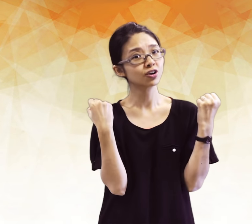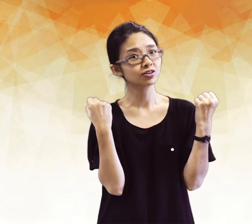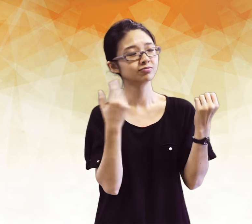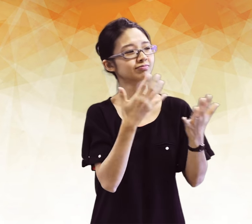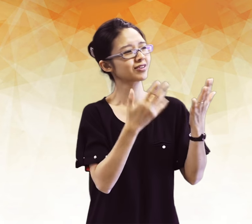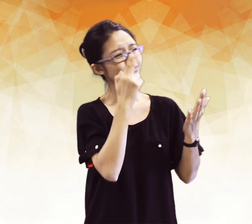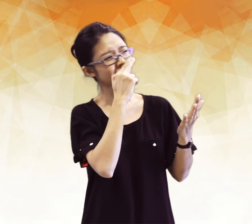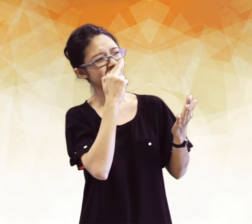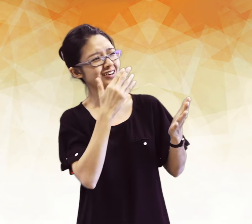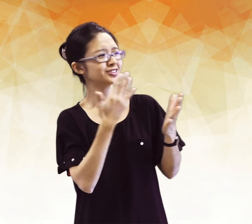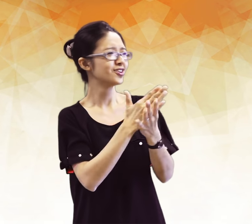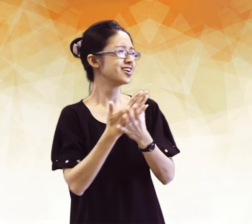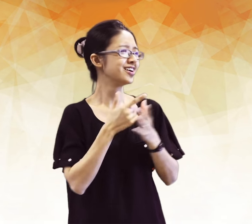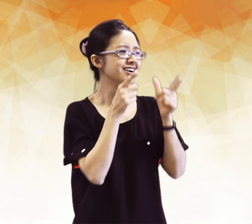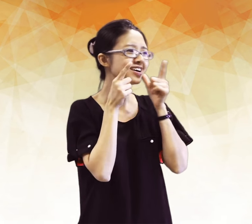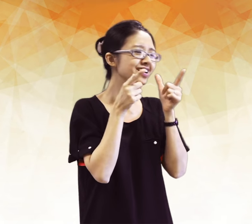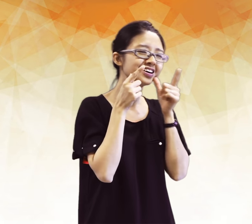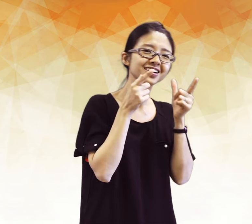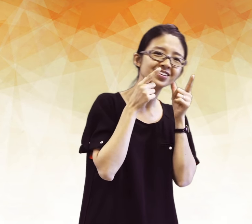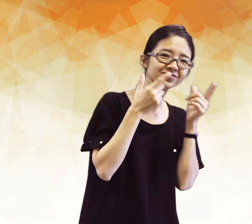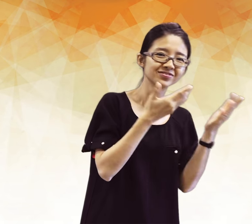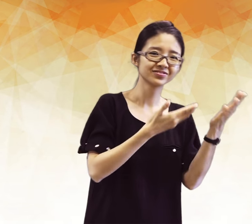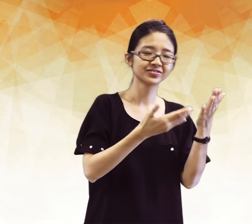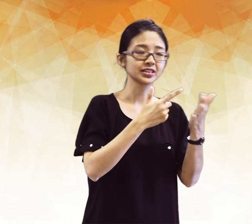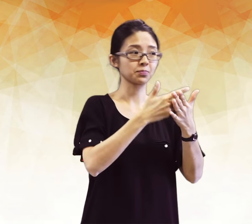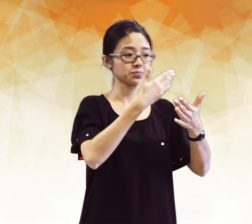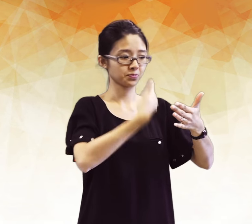We share about many things, funny stories, and talk and laugh with each other.